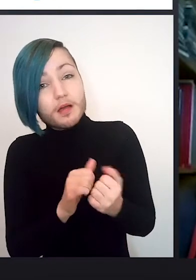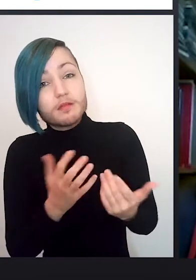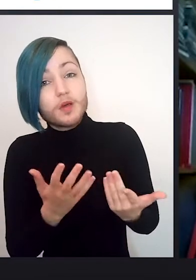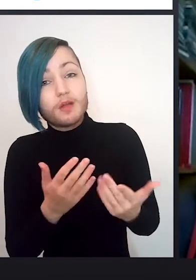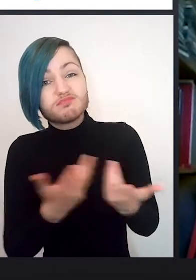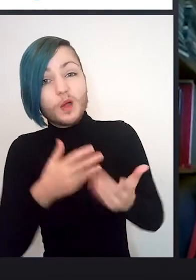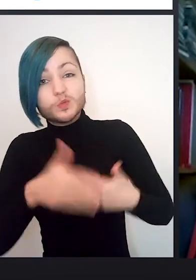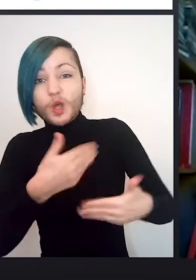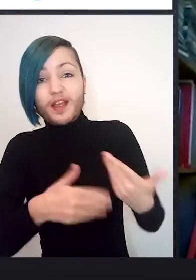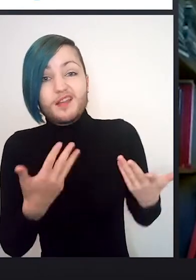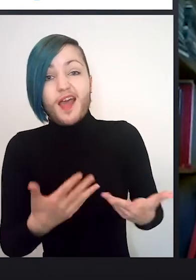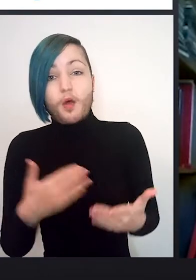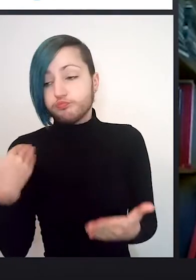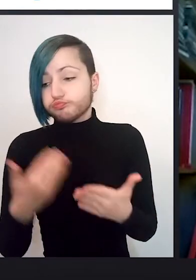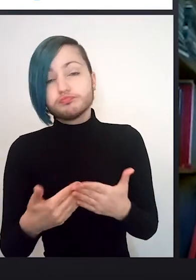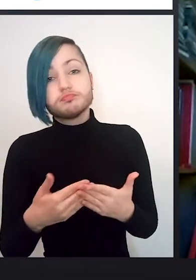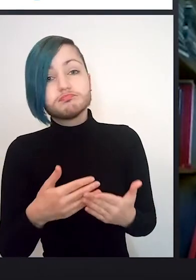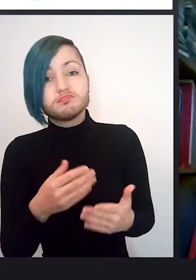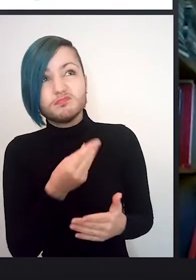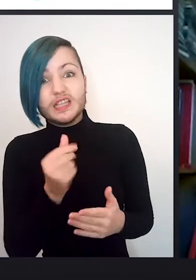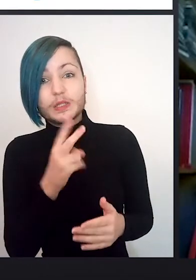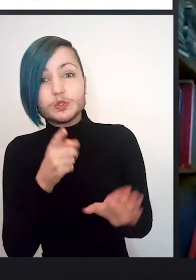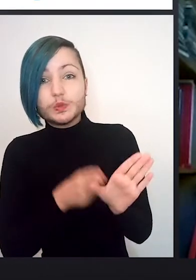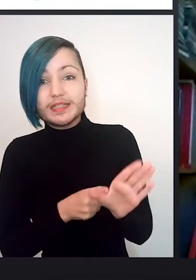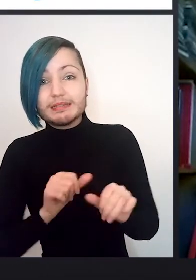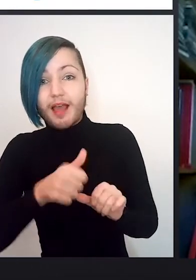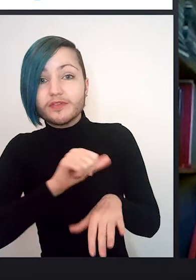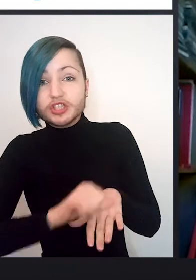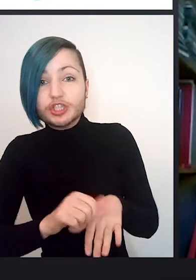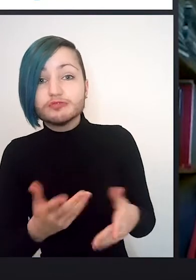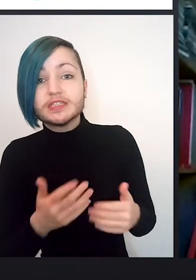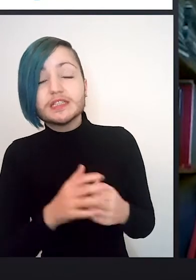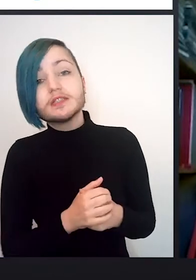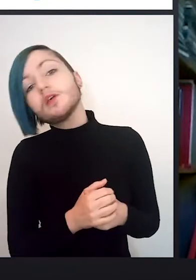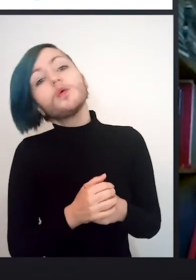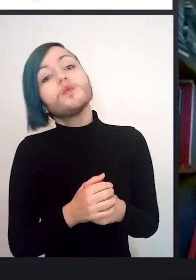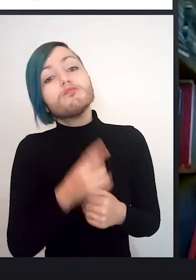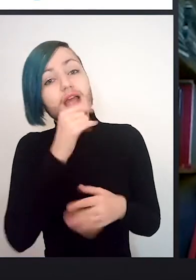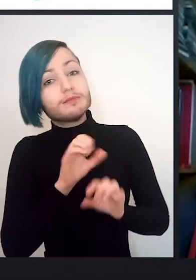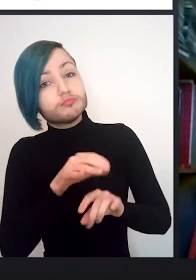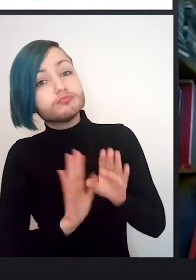because you know, you're almost 2 years out now from surgery. So how's that been?